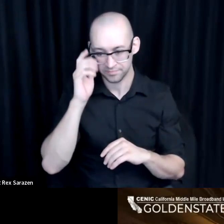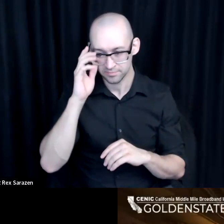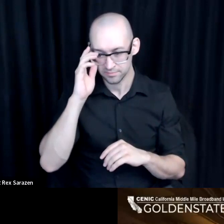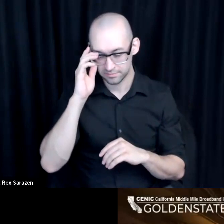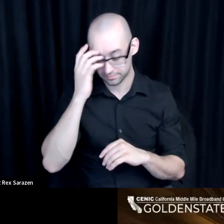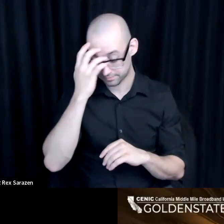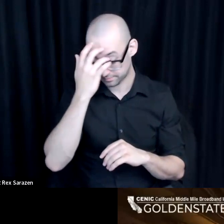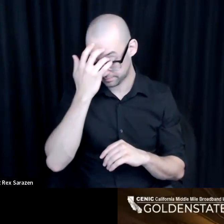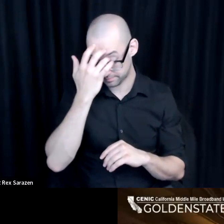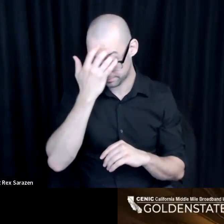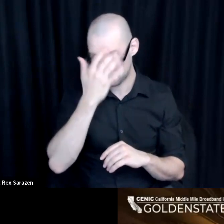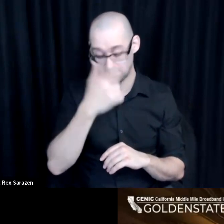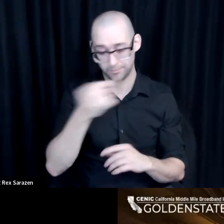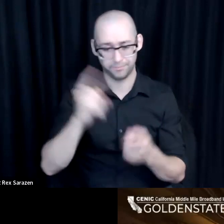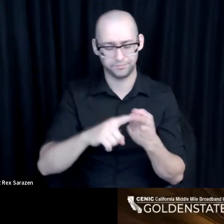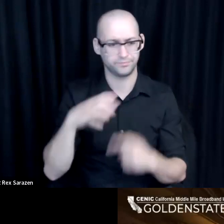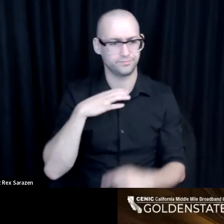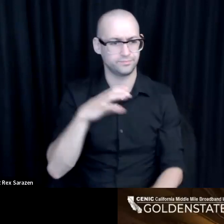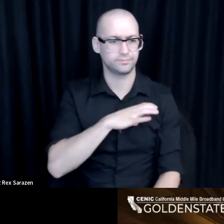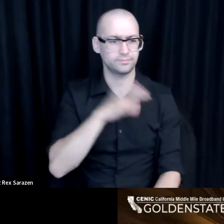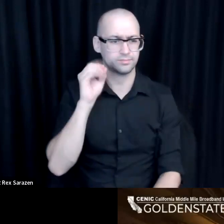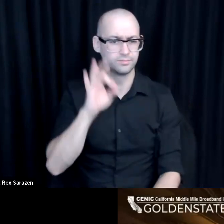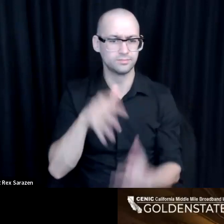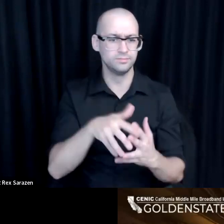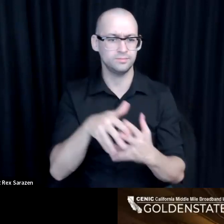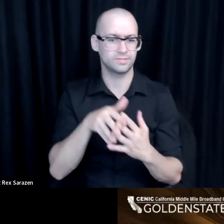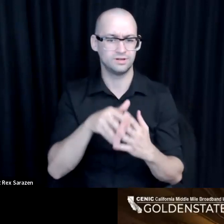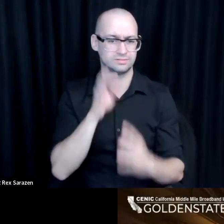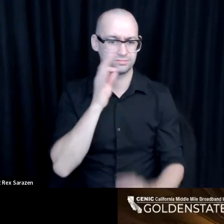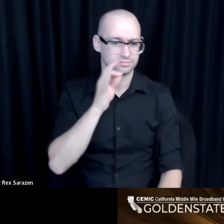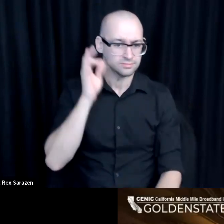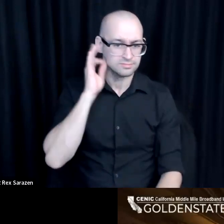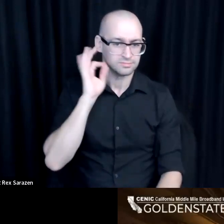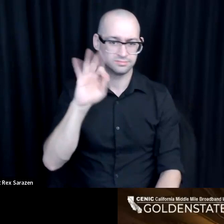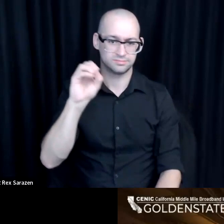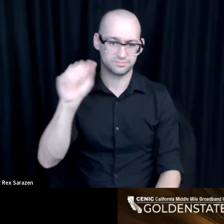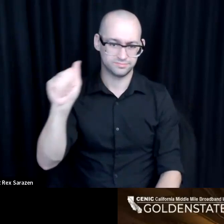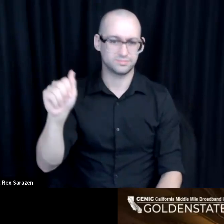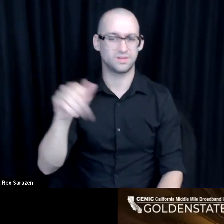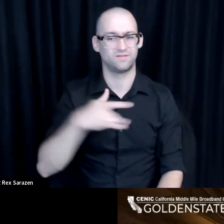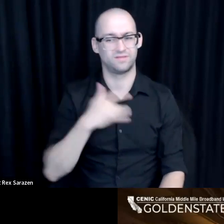FOA and you know, reservation economics. I feel like all Tribes know each other, but that it's